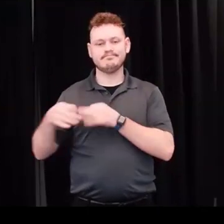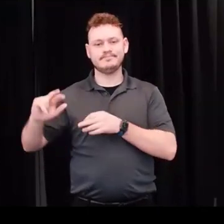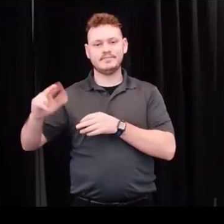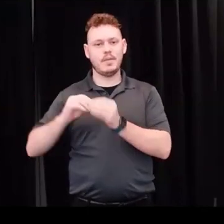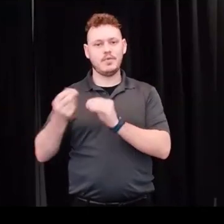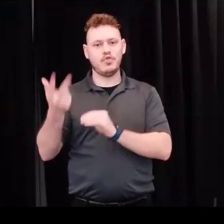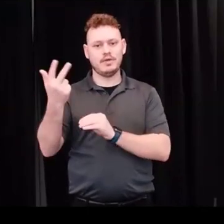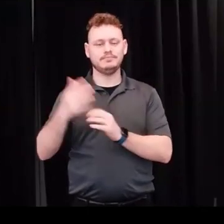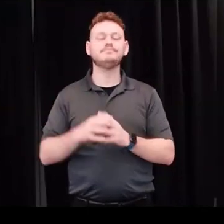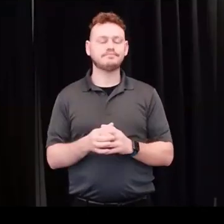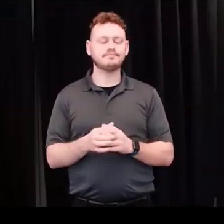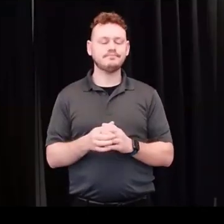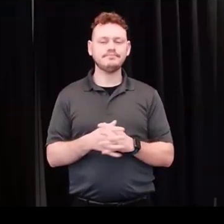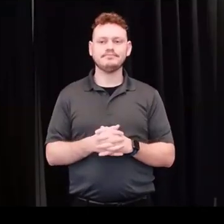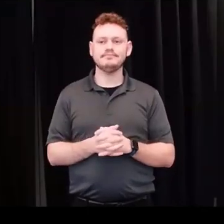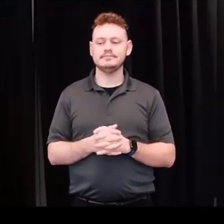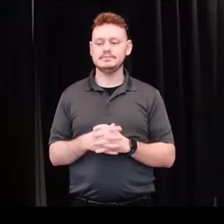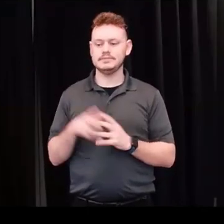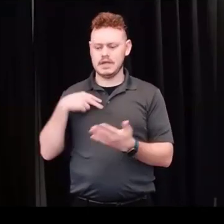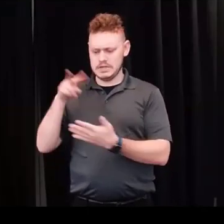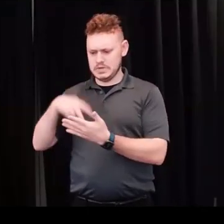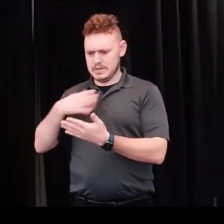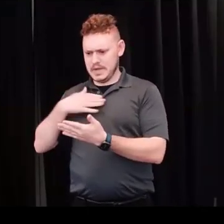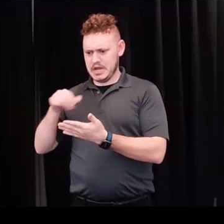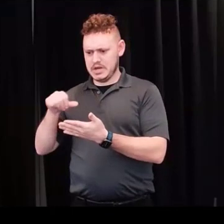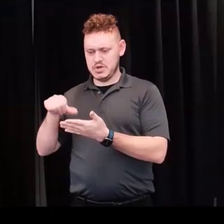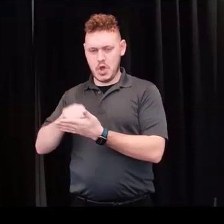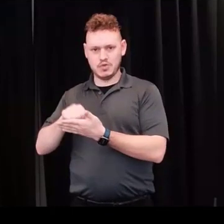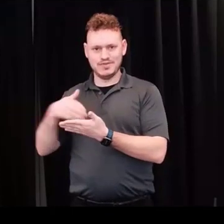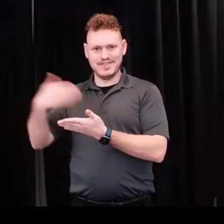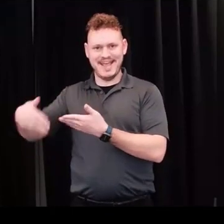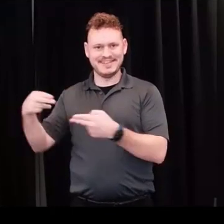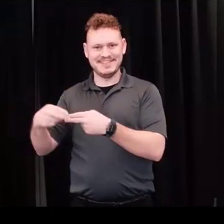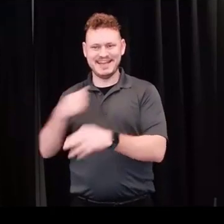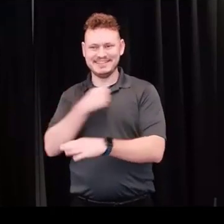Yes. Okay, sorry. I was I was reading my notes on the next slide. So personas can